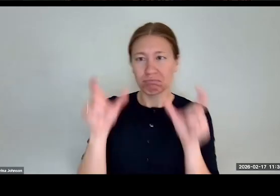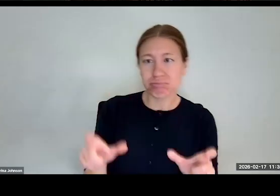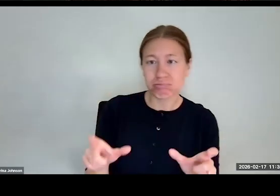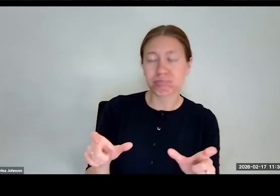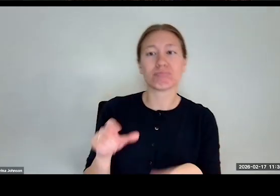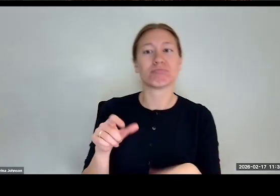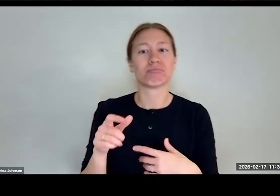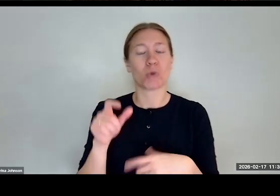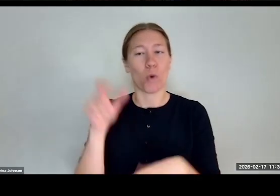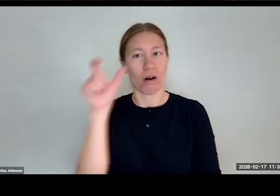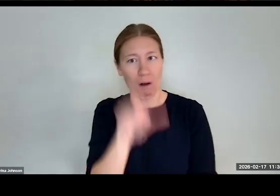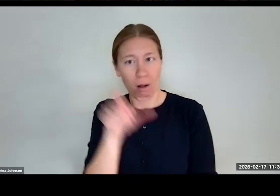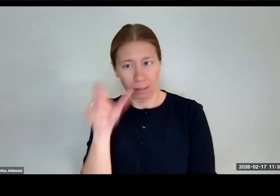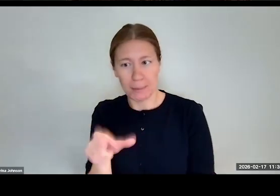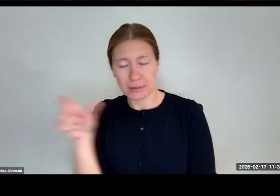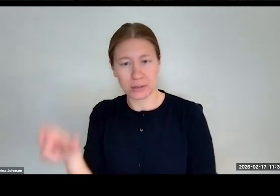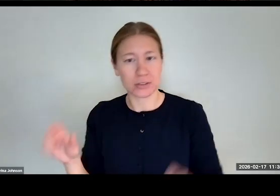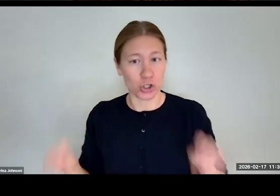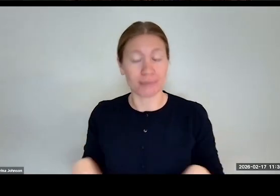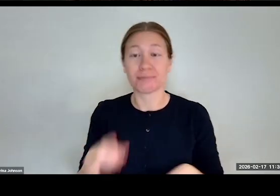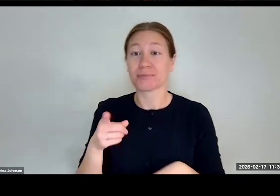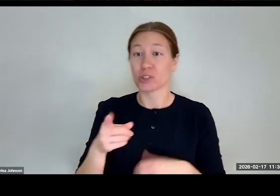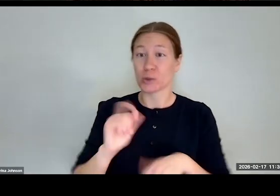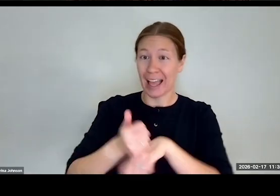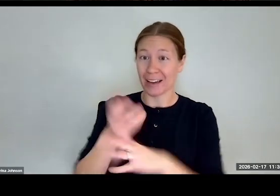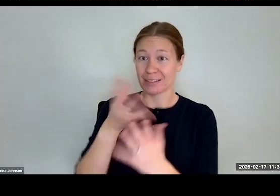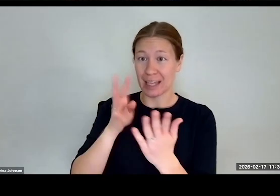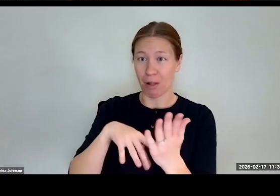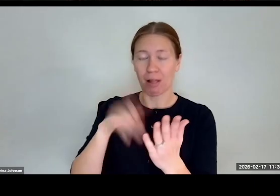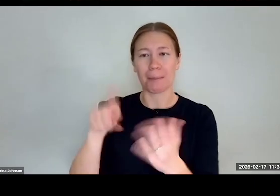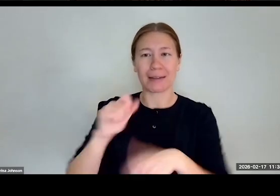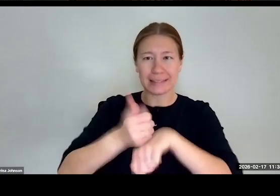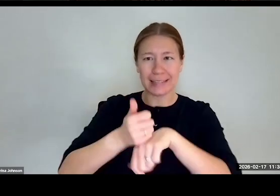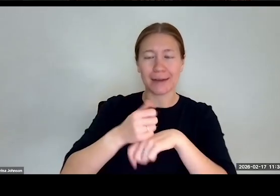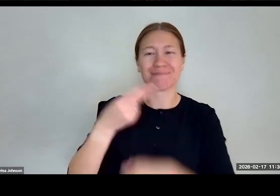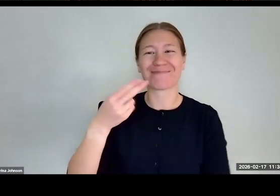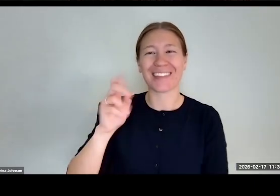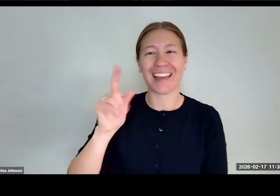If you add a table, it does need to have a defined hetero. I'll show you how to do that today and you need to make sure